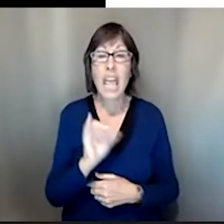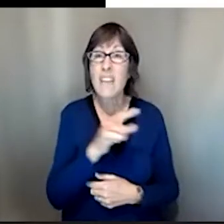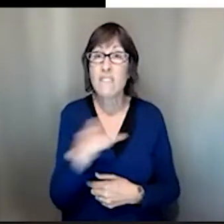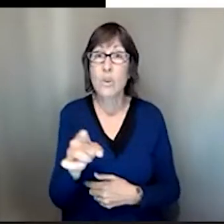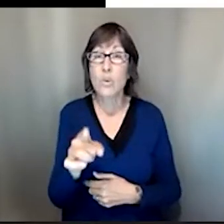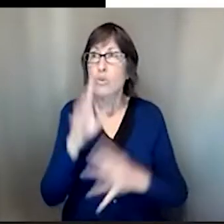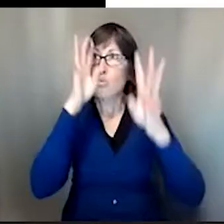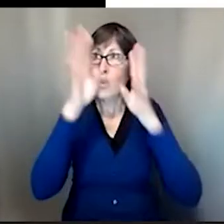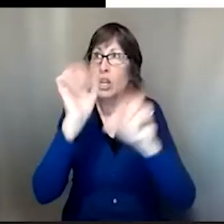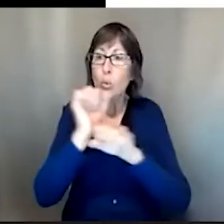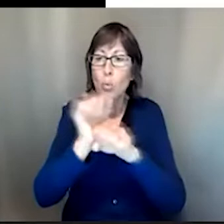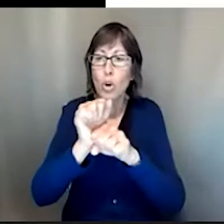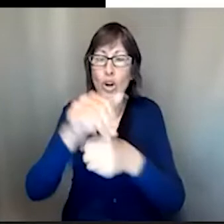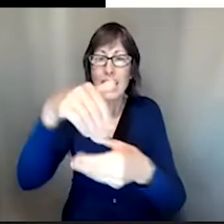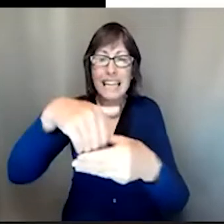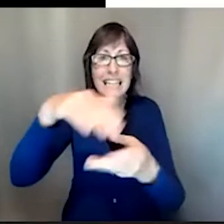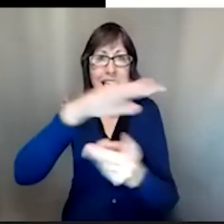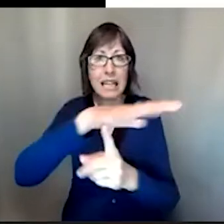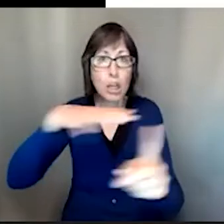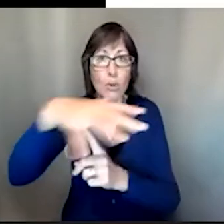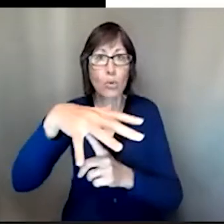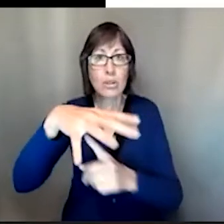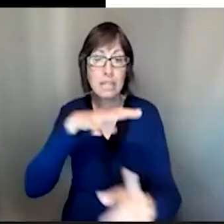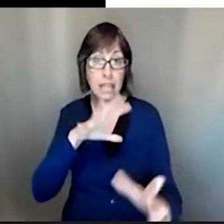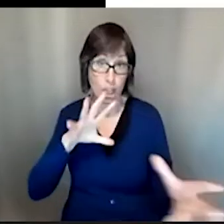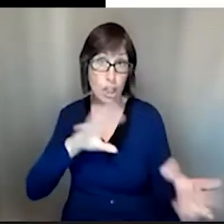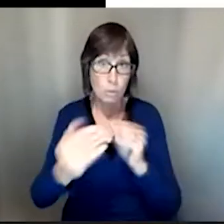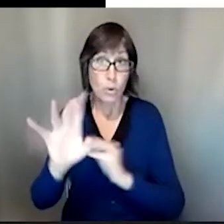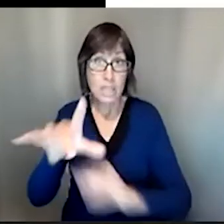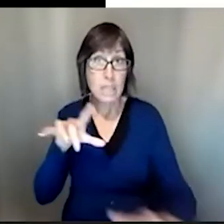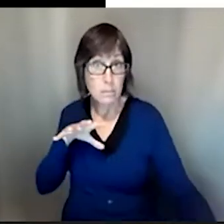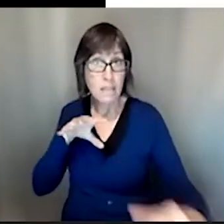community, that community needs to be actively engaged and consulted, and there needs to